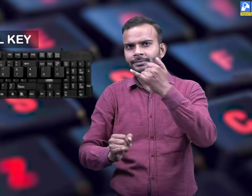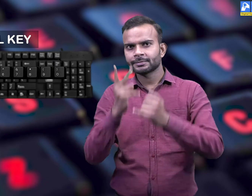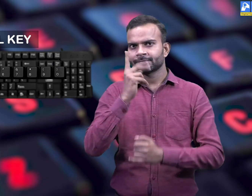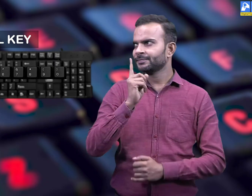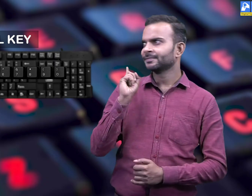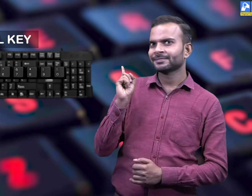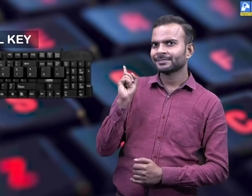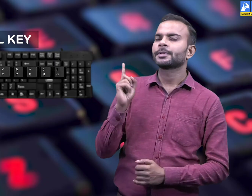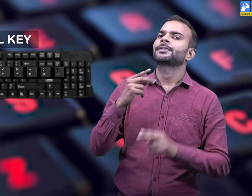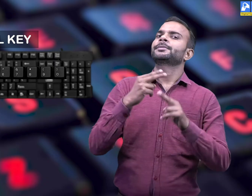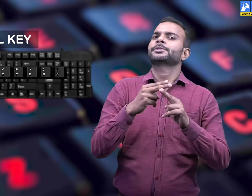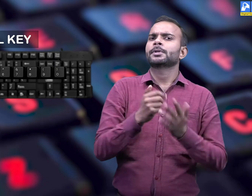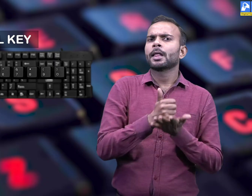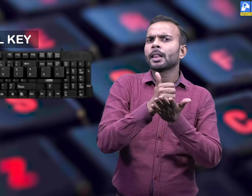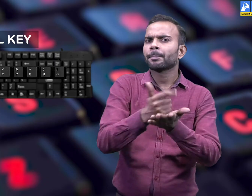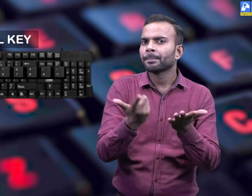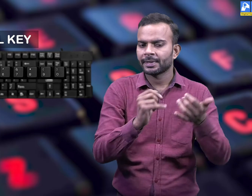You can see the symbols in this picture.